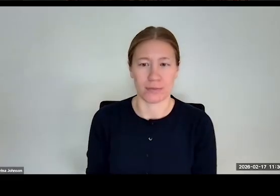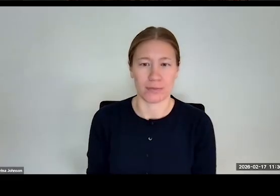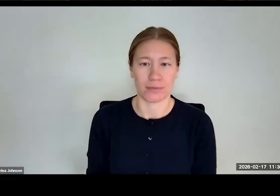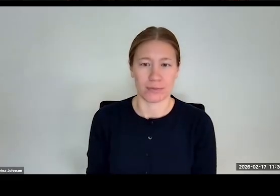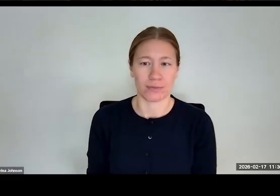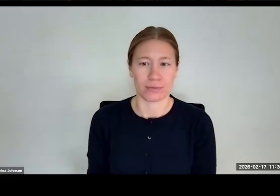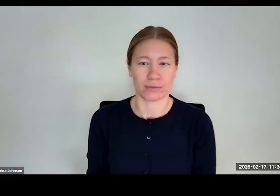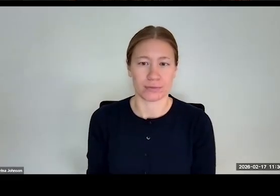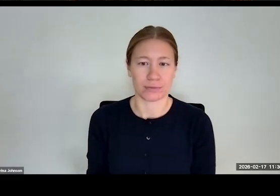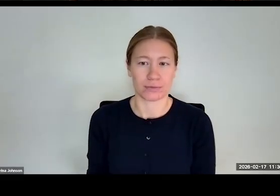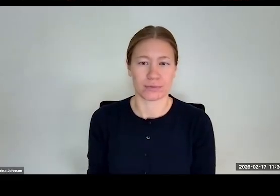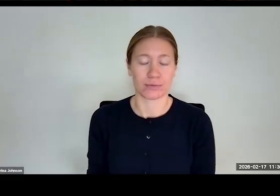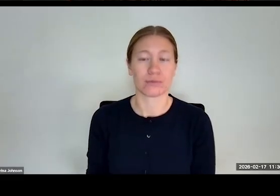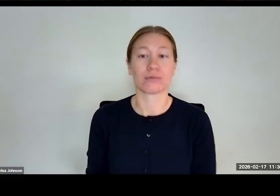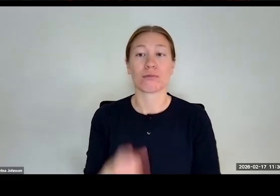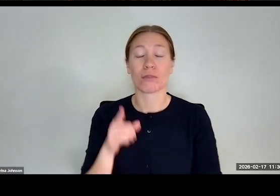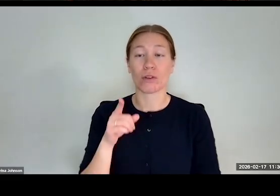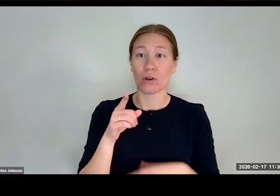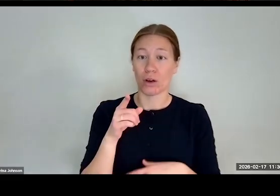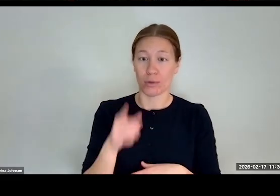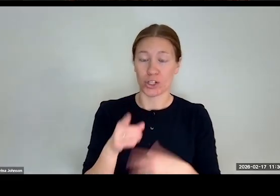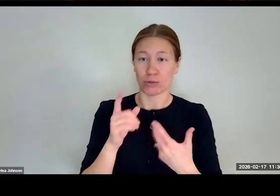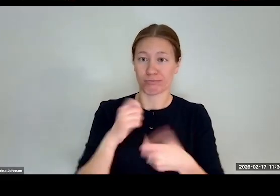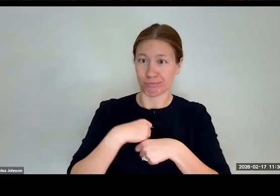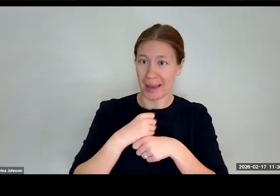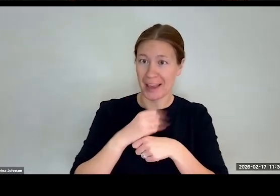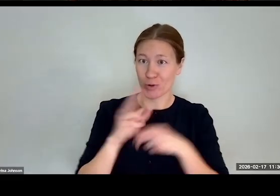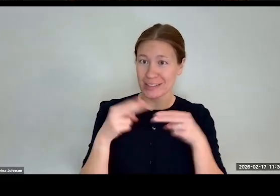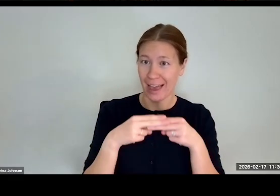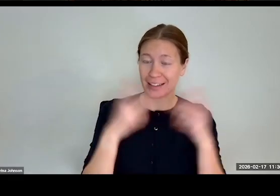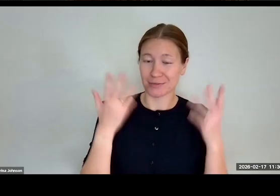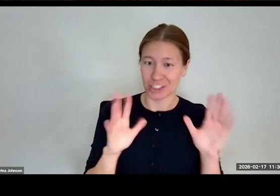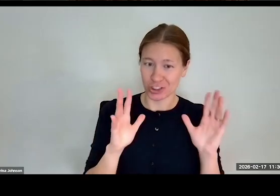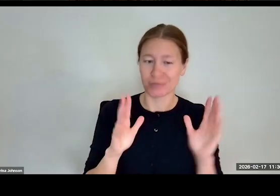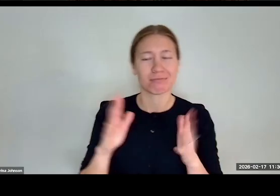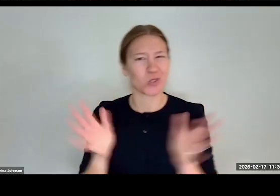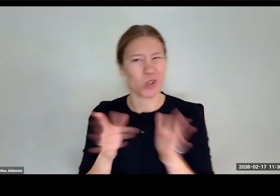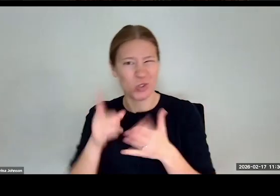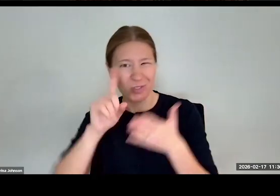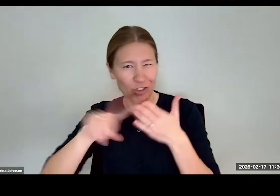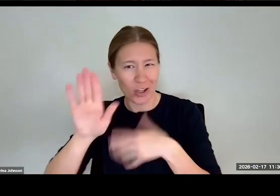Once you're done putting together your slide deck, we do encourage you to check your work and also set access controls if you need to.